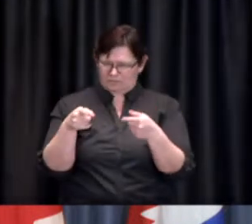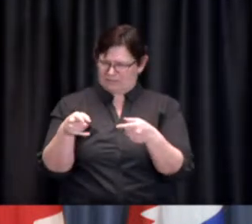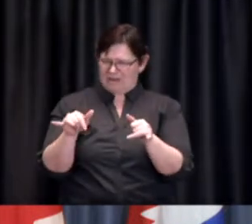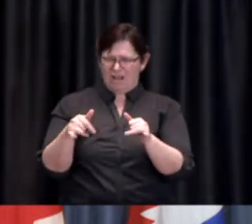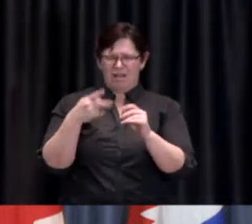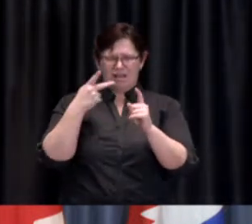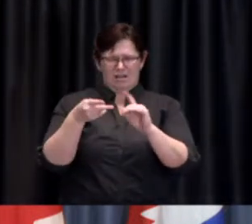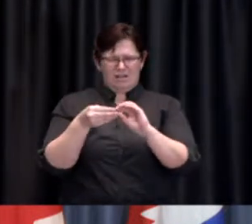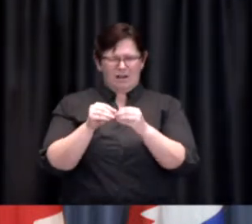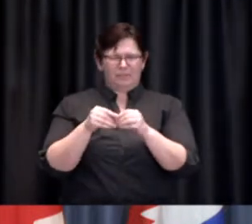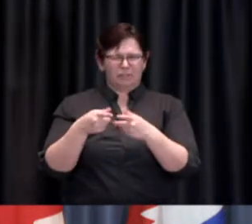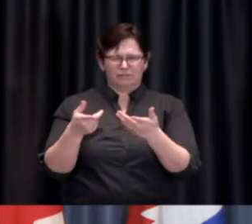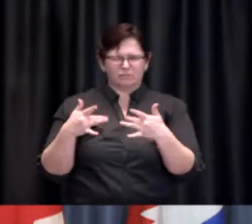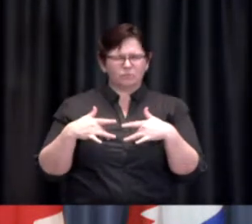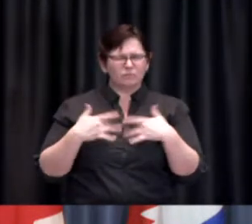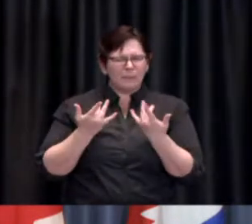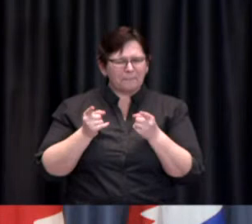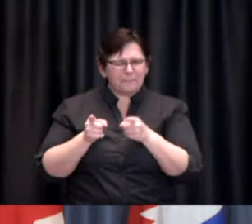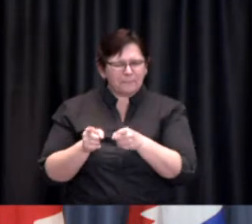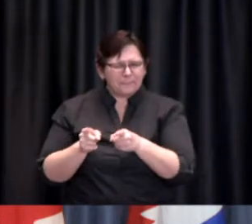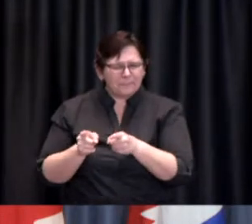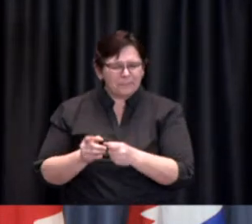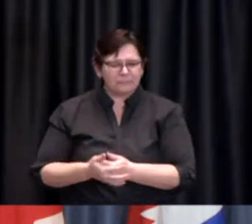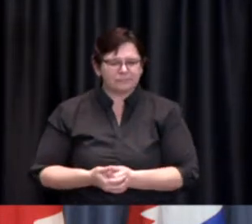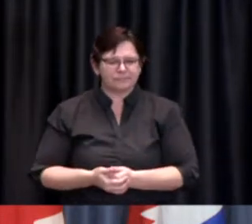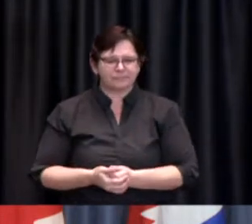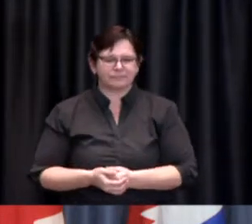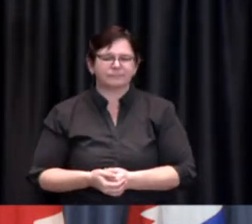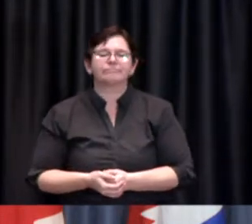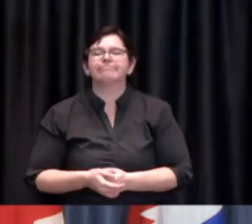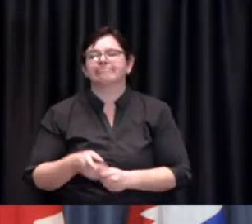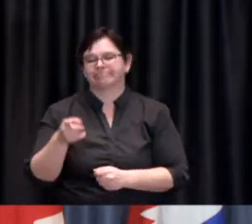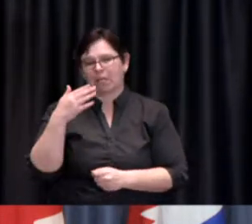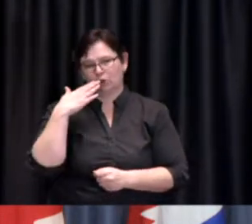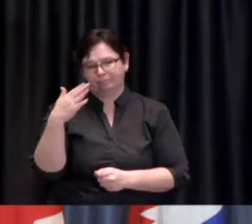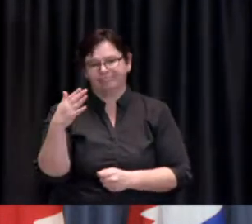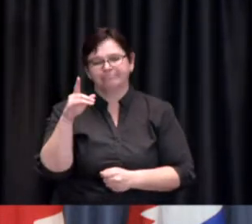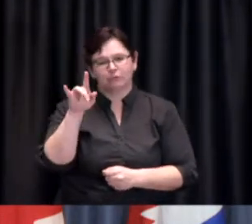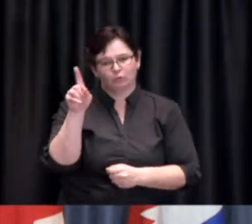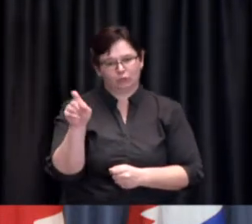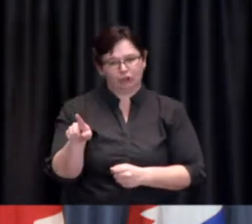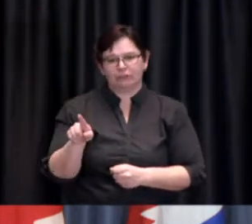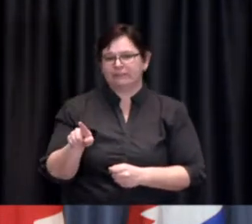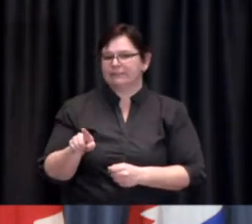Dr. de Villa: Well David thanks for that question I don't know that I can give you a complete and total picture